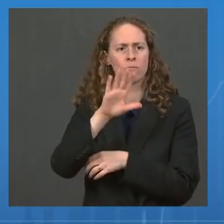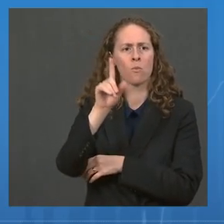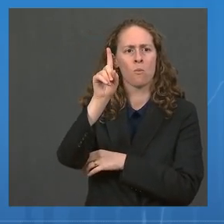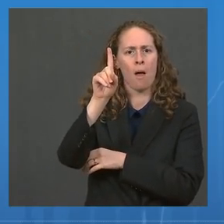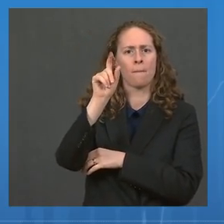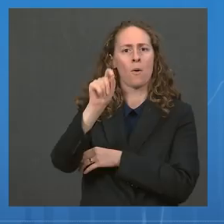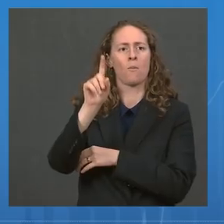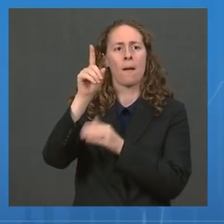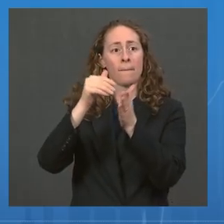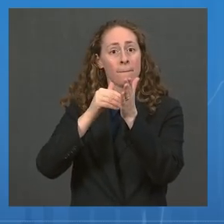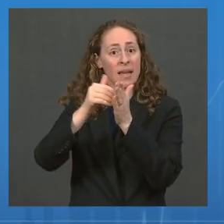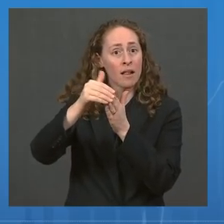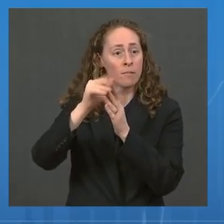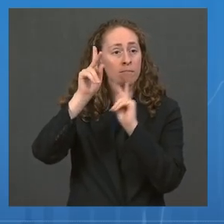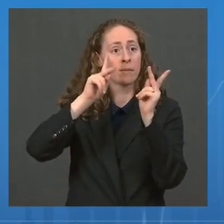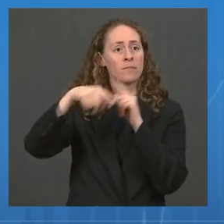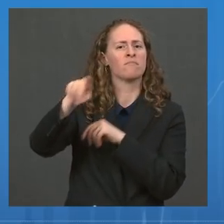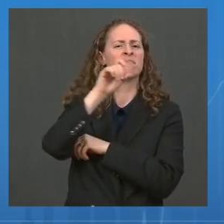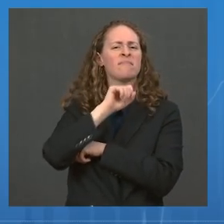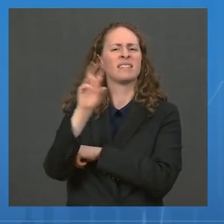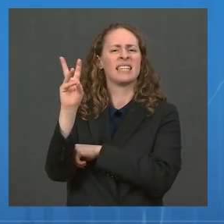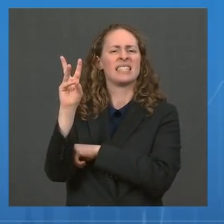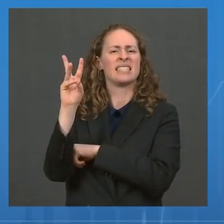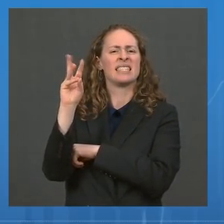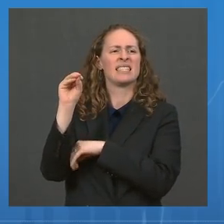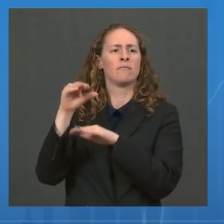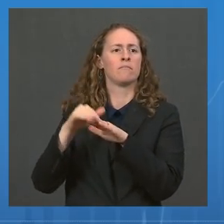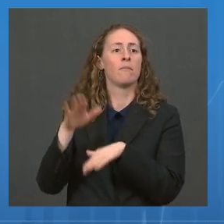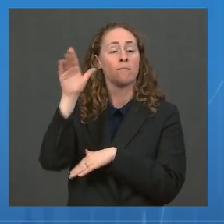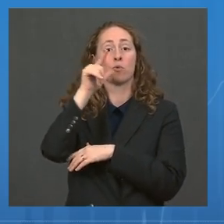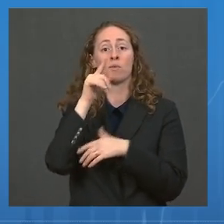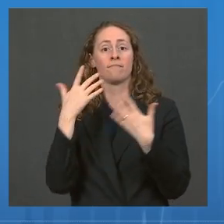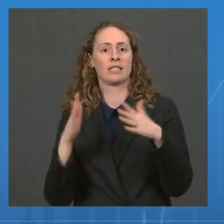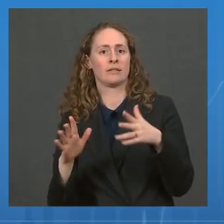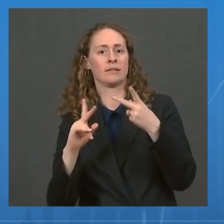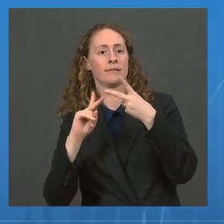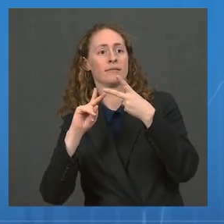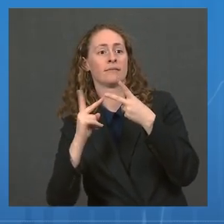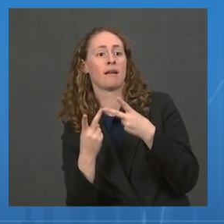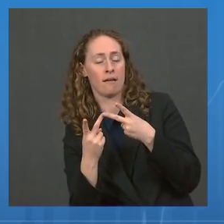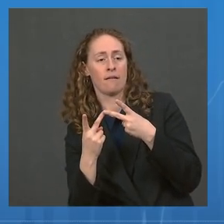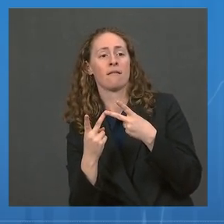or old who received a second dose of mRNA at least five months earlier.